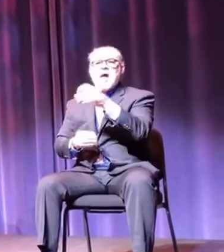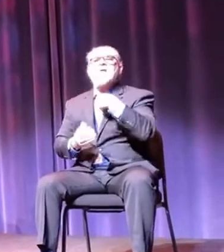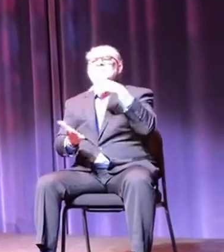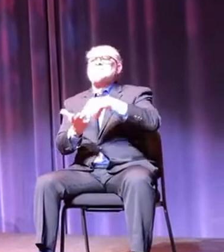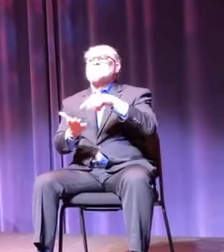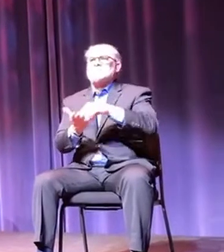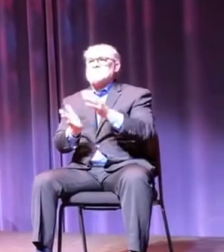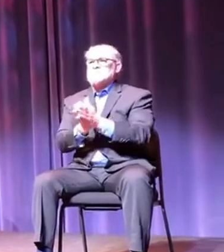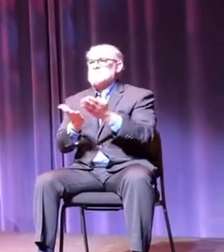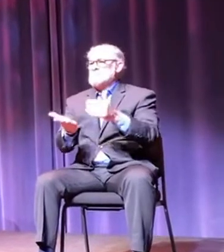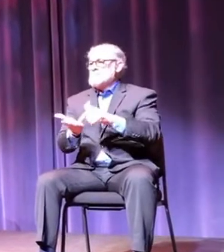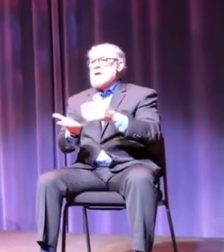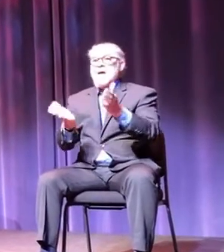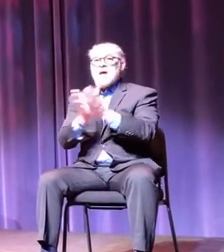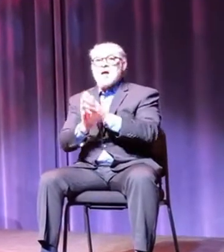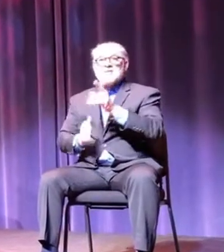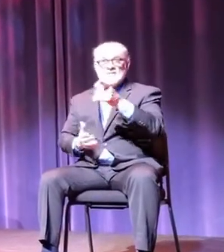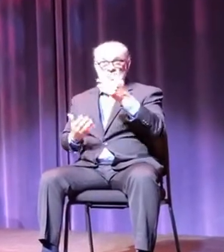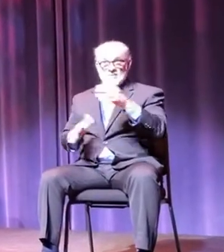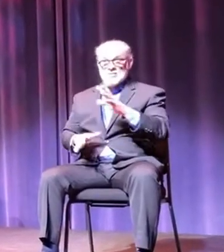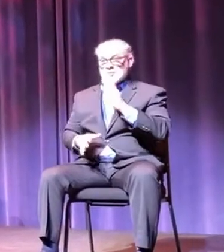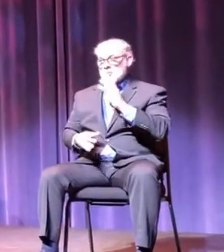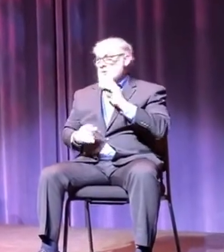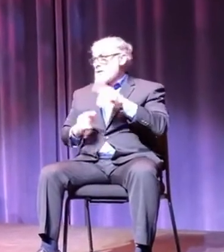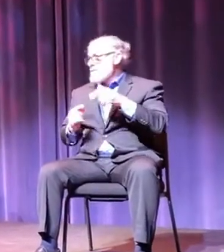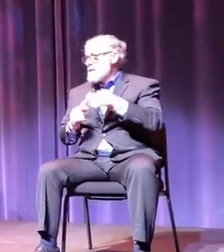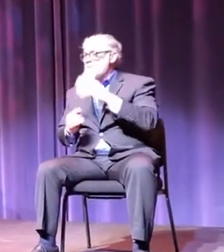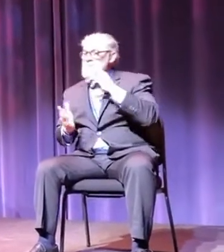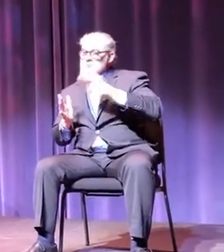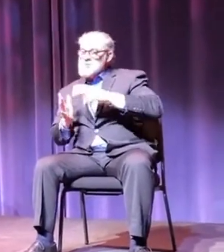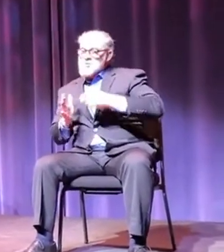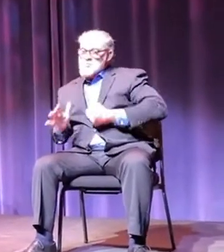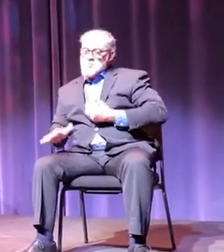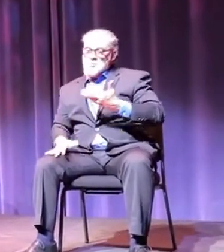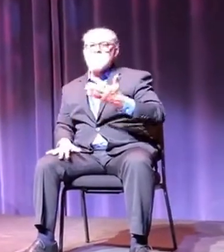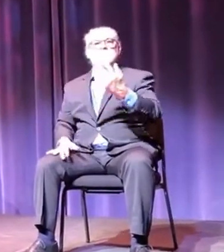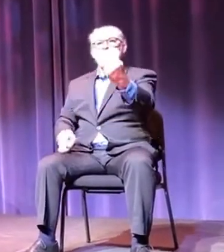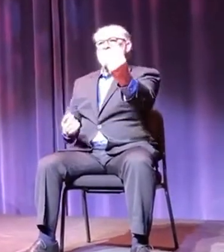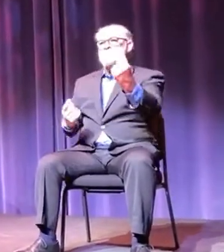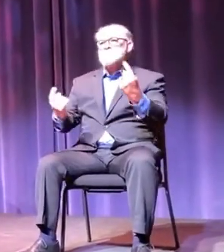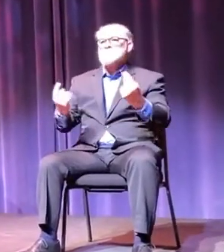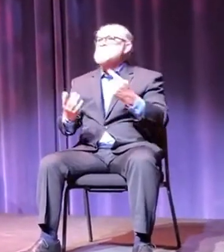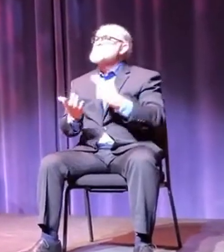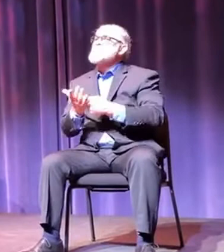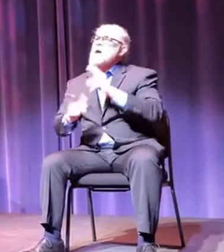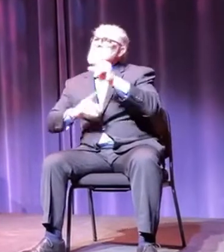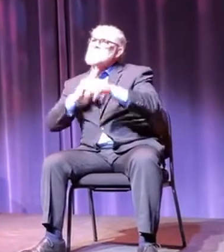and after they're done talking and reading some poems, we'll invite you up to the microphones to question